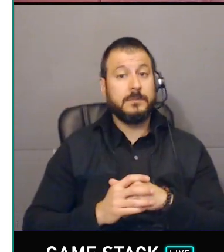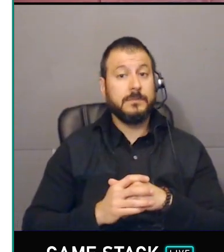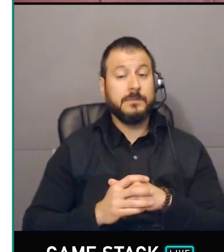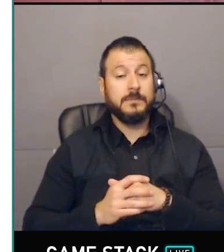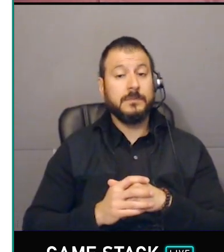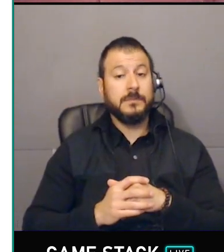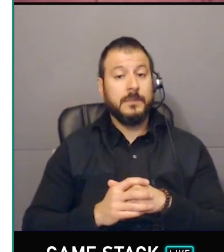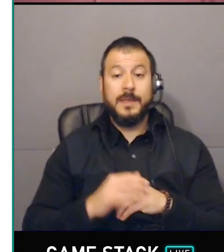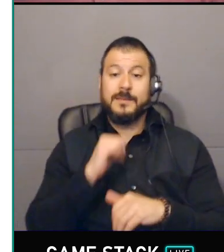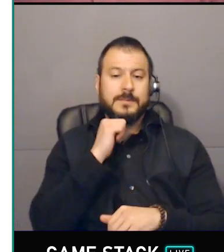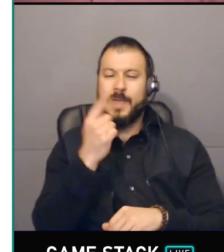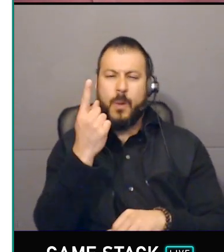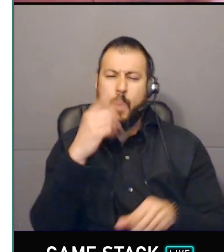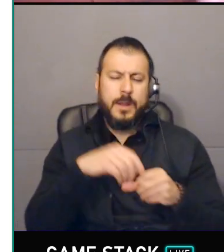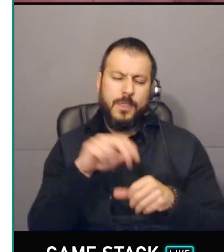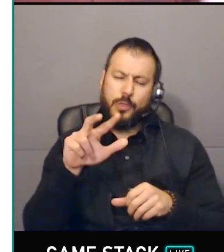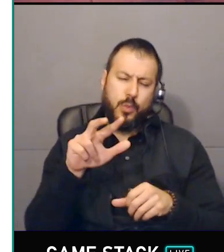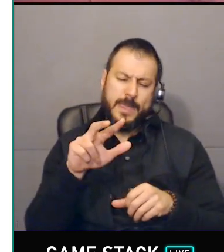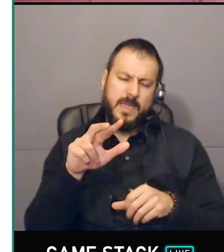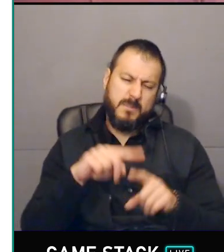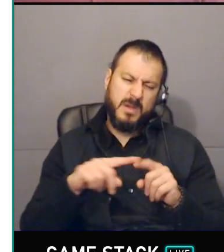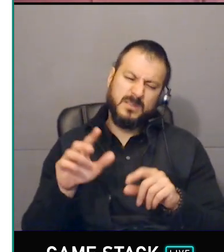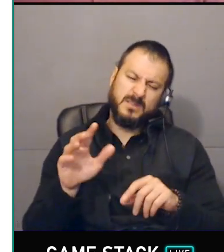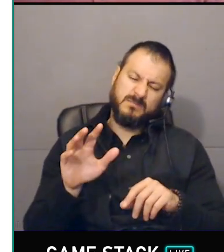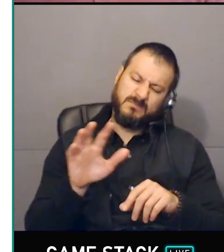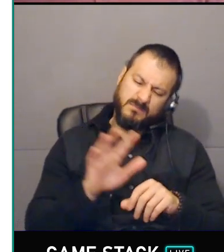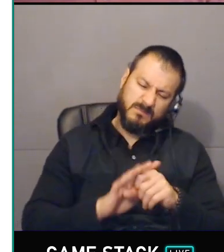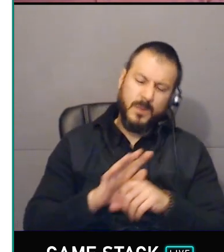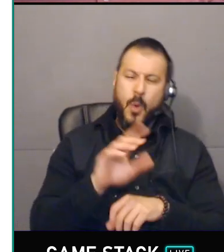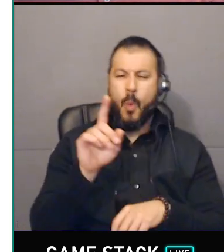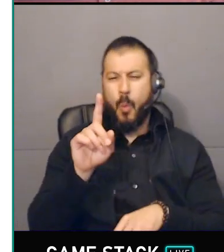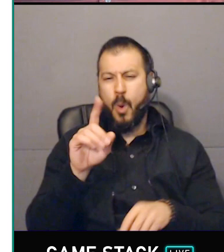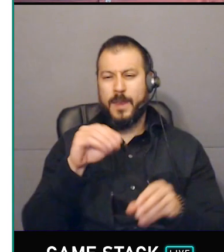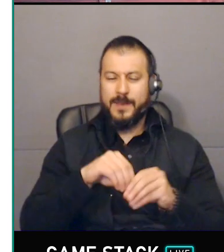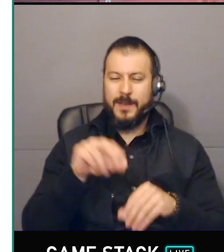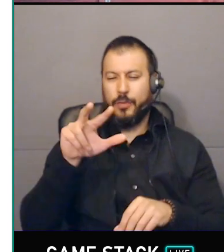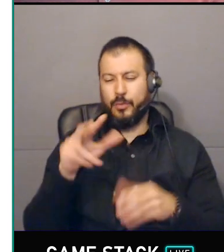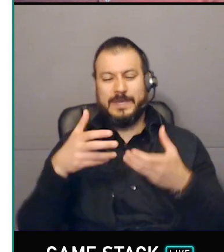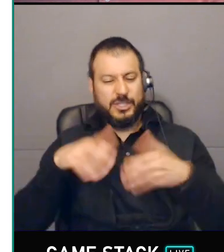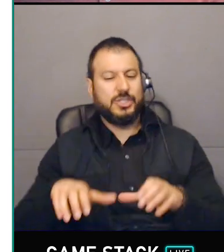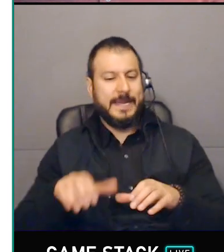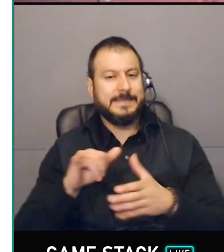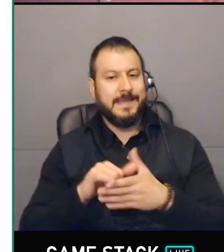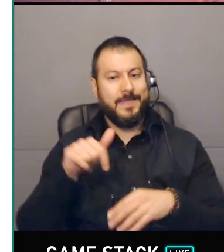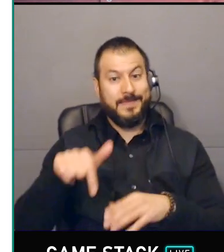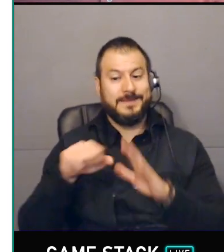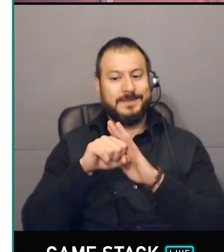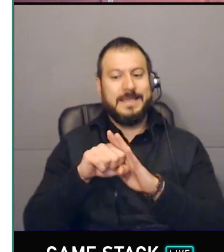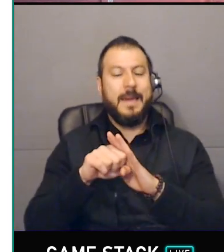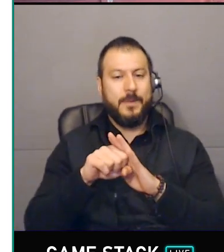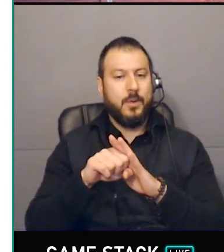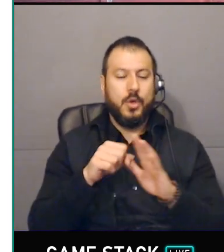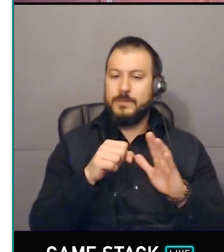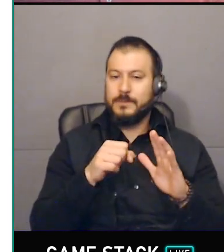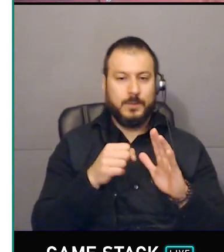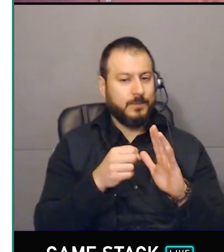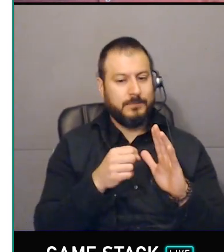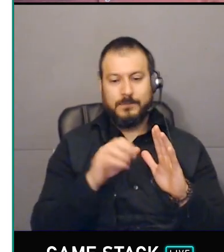It's not one in three, but it's something like that, a roughly one in three chance that this sample here goes all the way through.